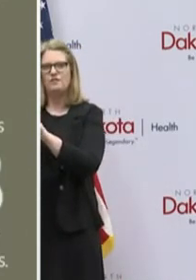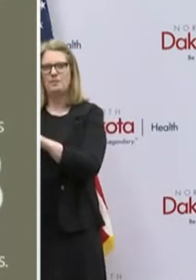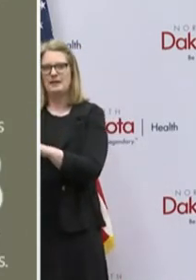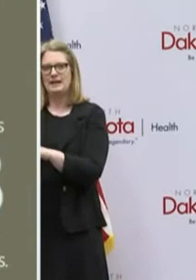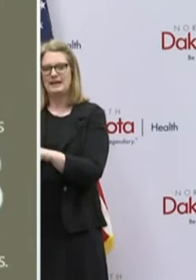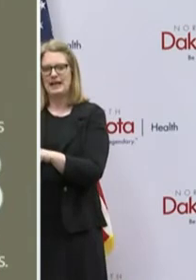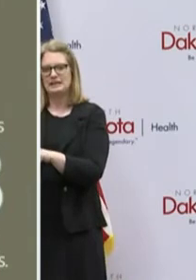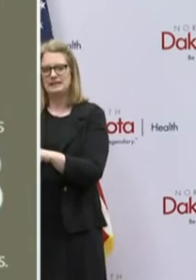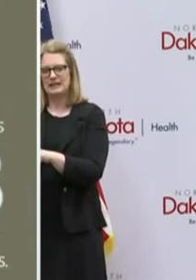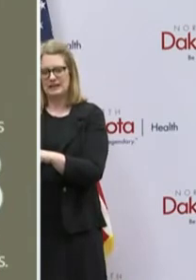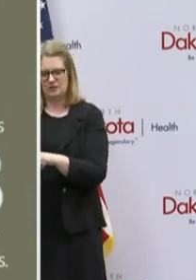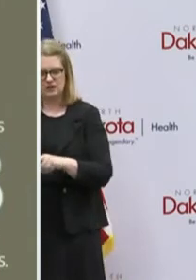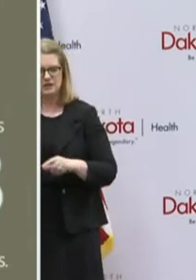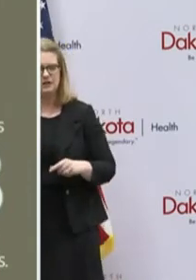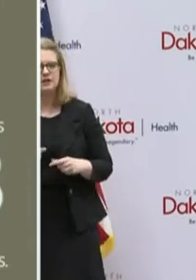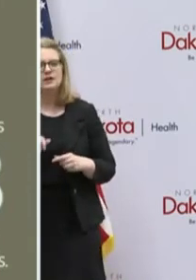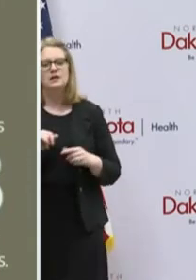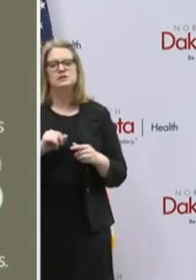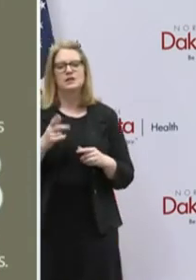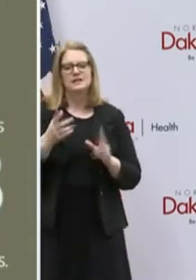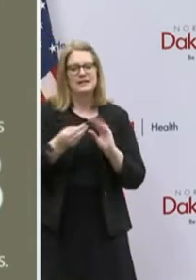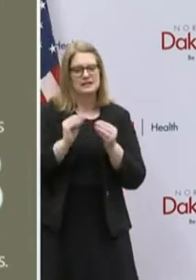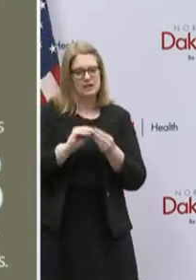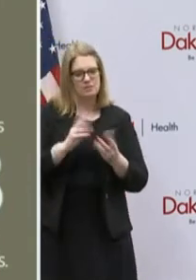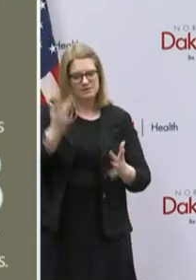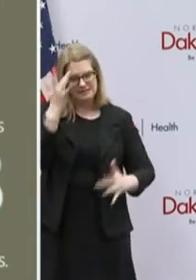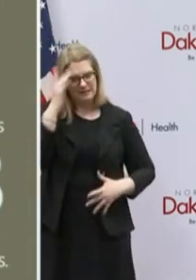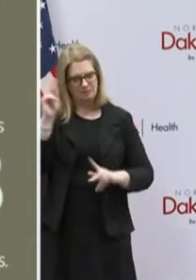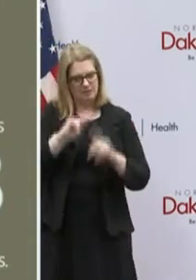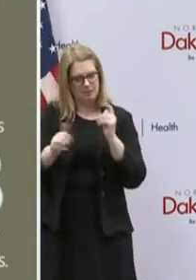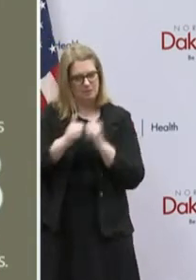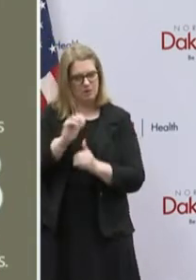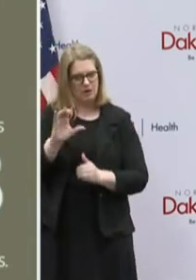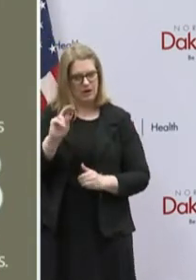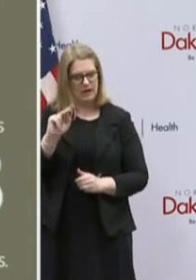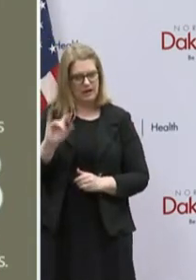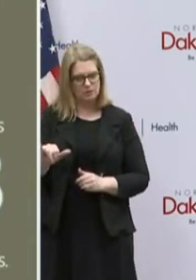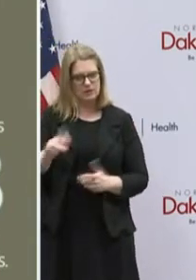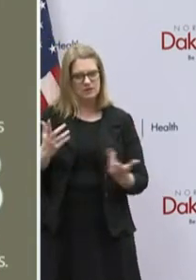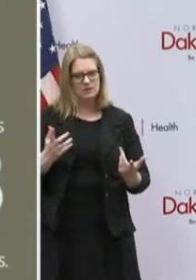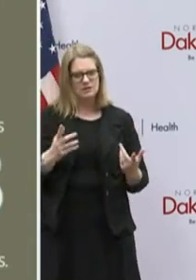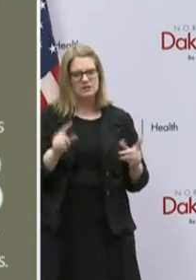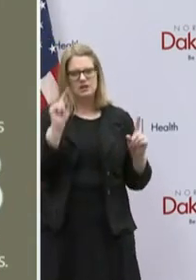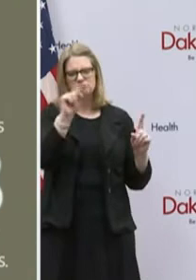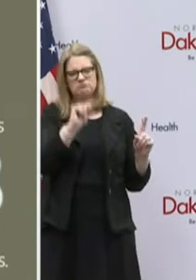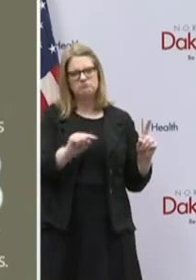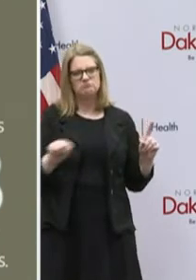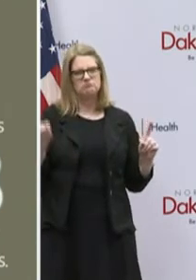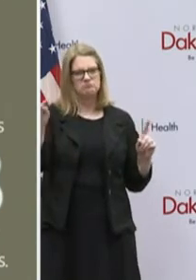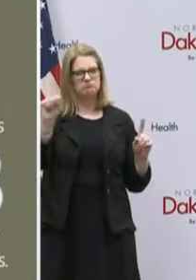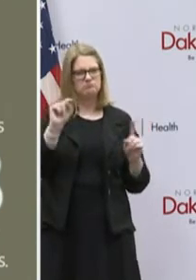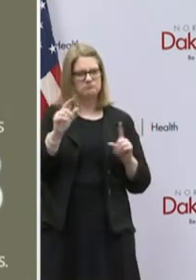ARE POPPING UP, BUT YOU'LL SEE ON THE NEXT MAP ON ACTIVE CASE RATE BY COUNTY, WITH POPULATION,